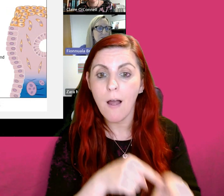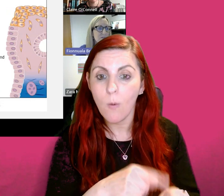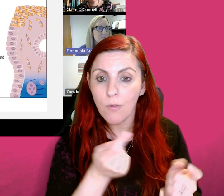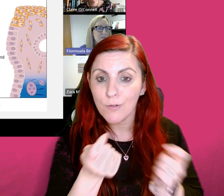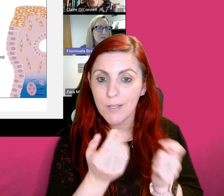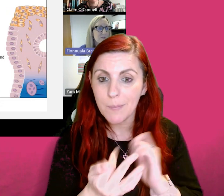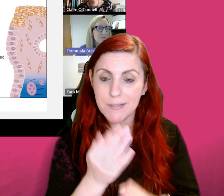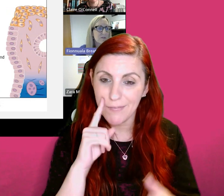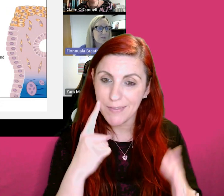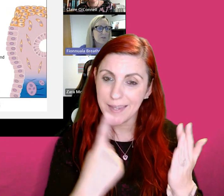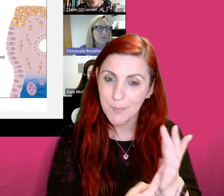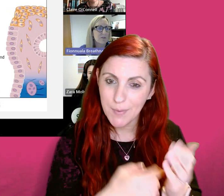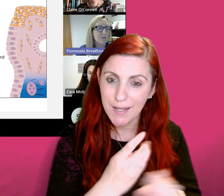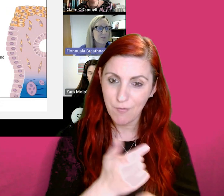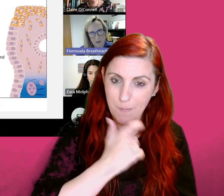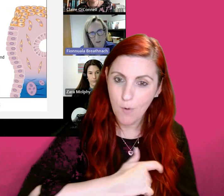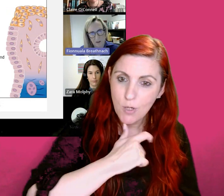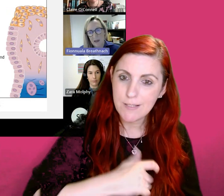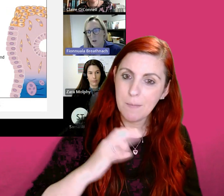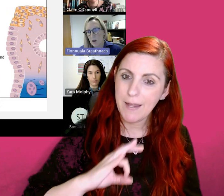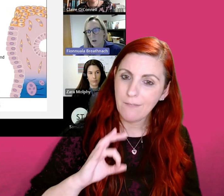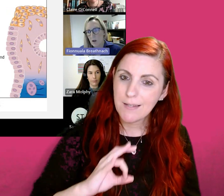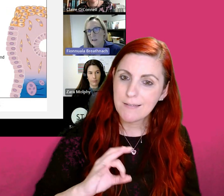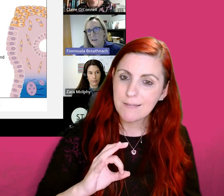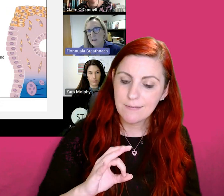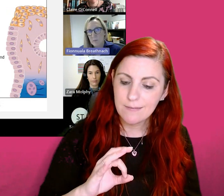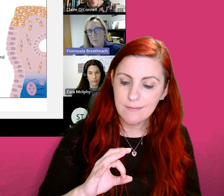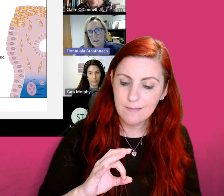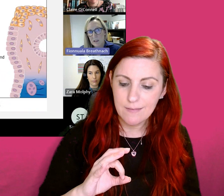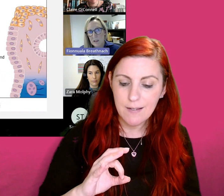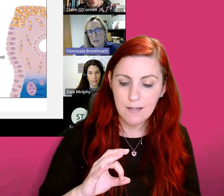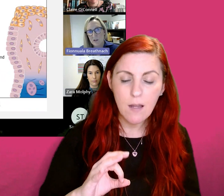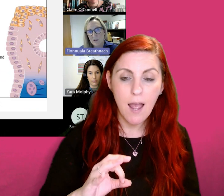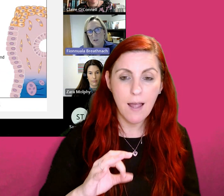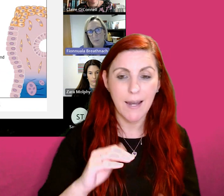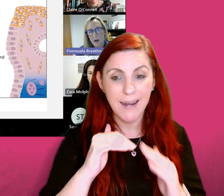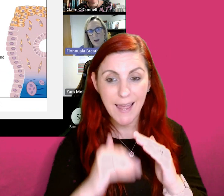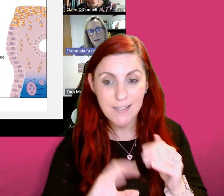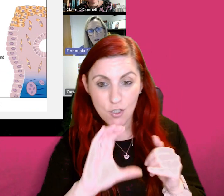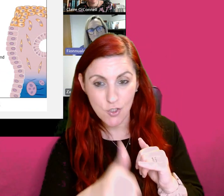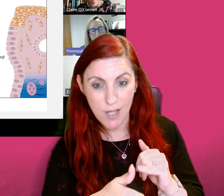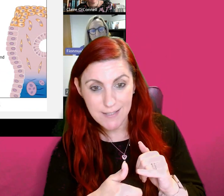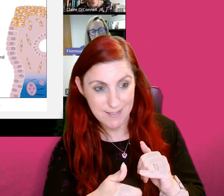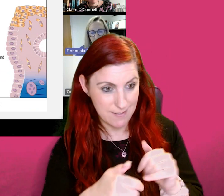they will personally benefit from it and not and Le much less likely to comply with kind